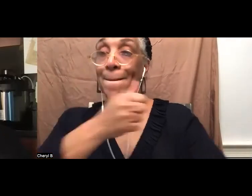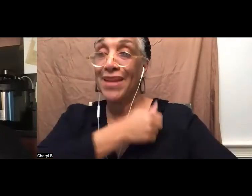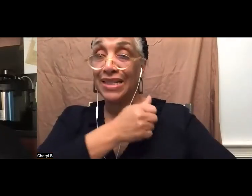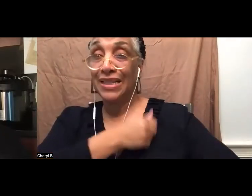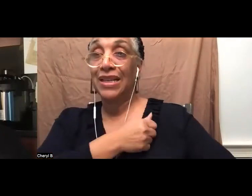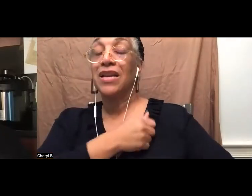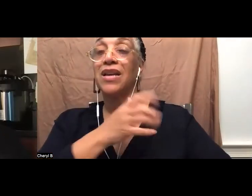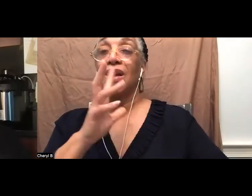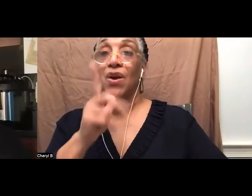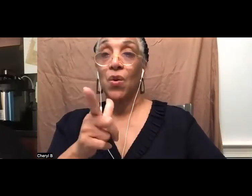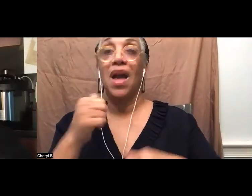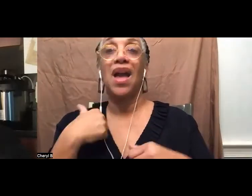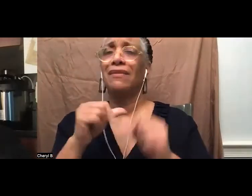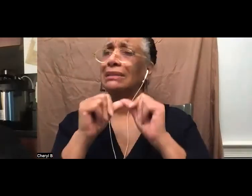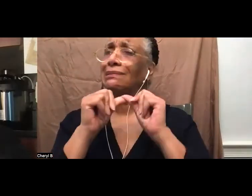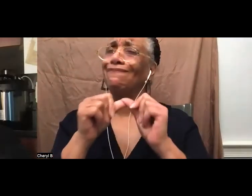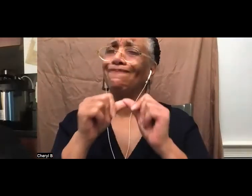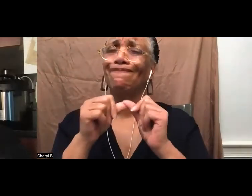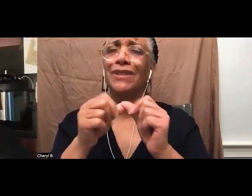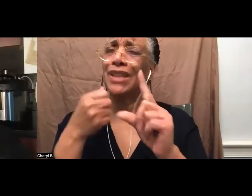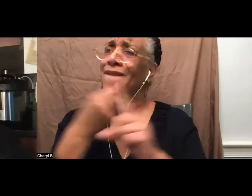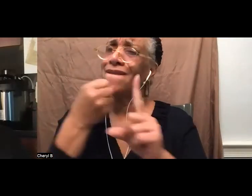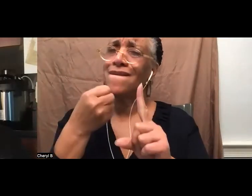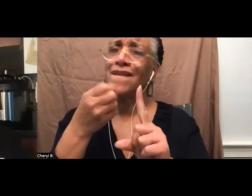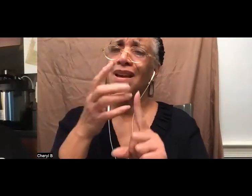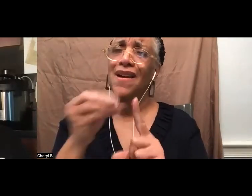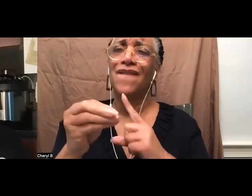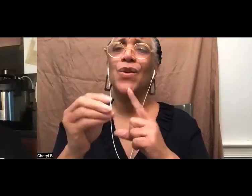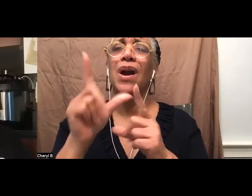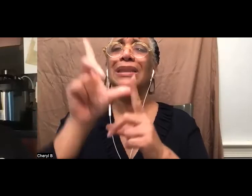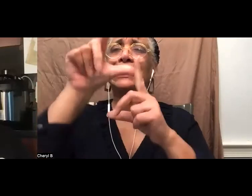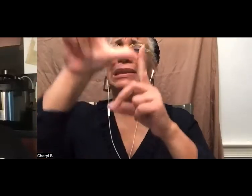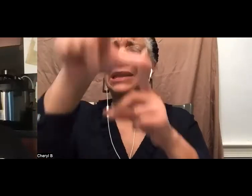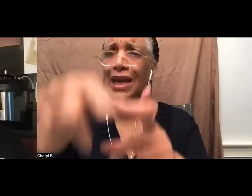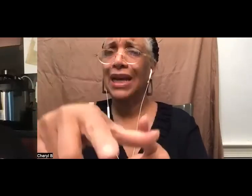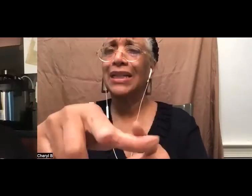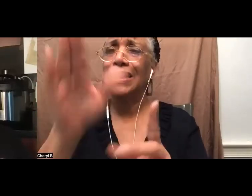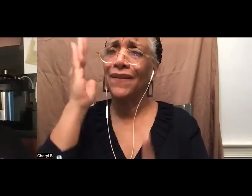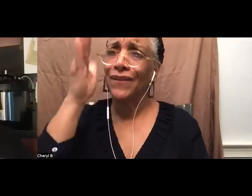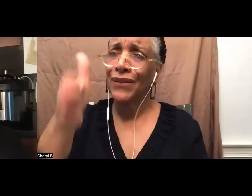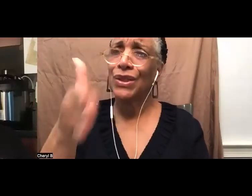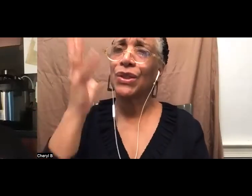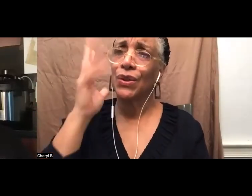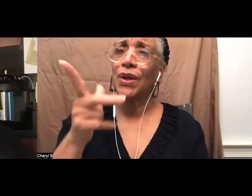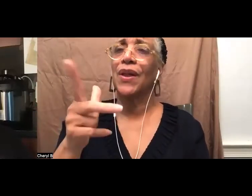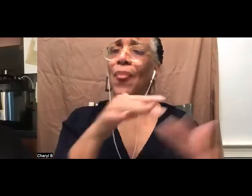on military and climate issues for years to come. The war in Ukraine is also furthering existing food